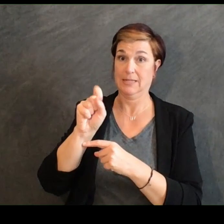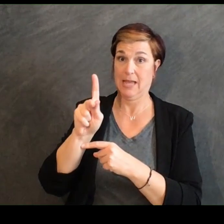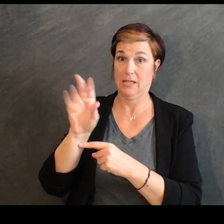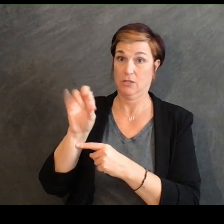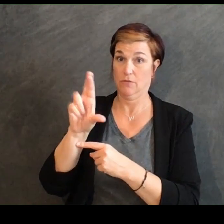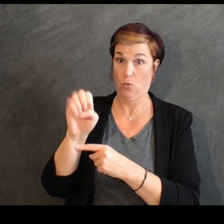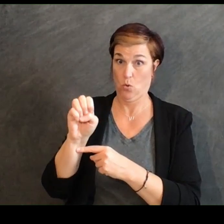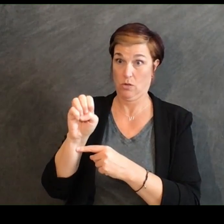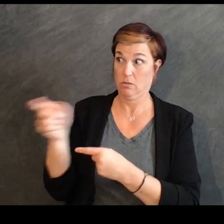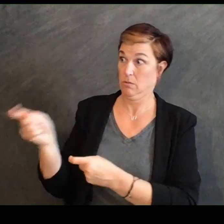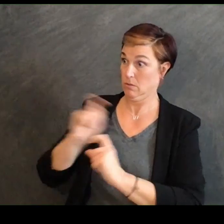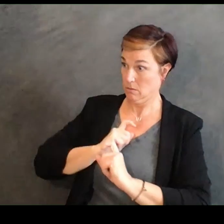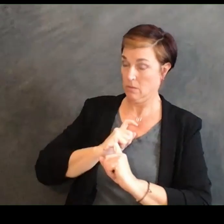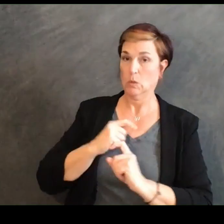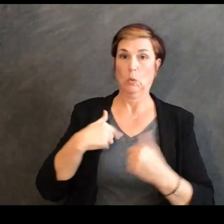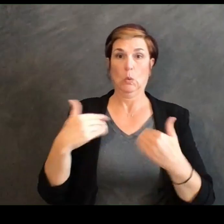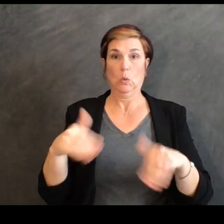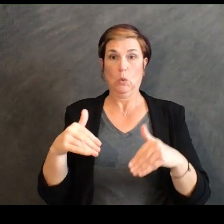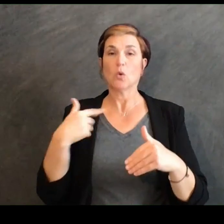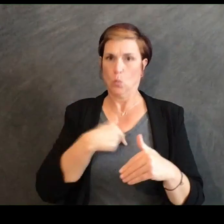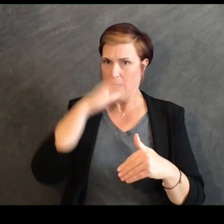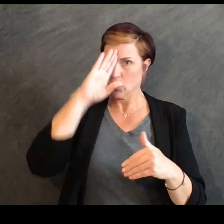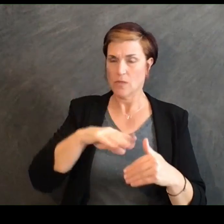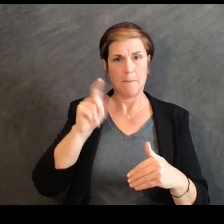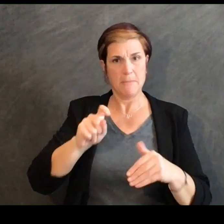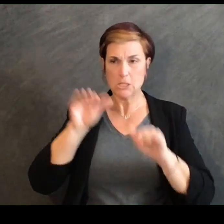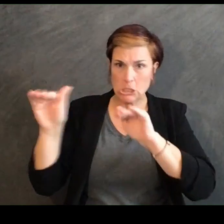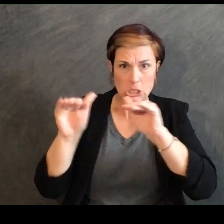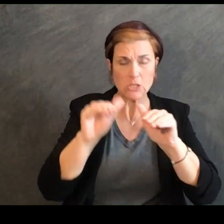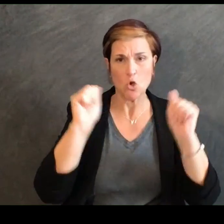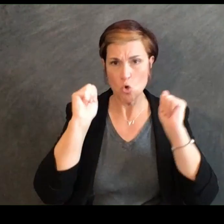immediately reach out to the American business sector commercial labs to meet